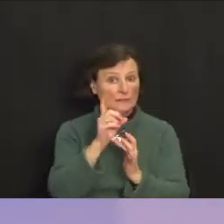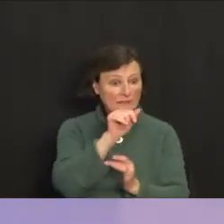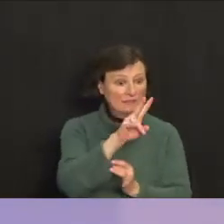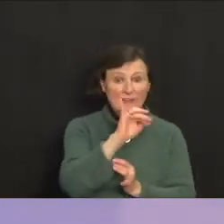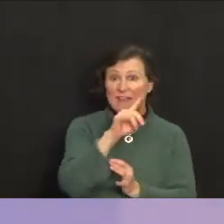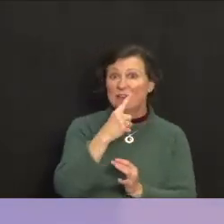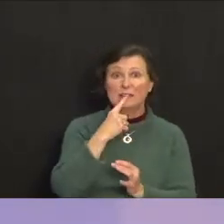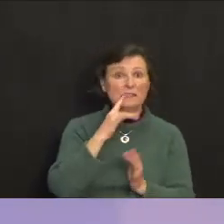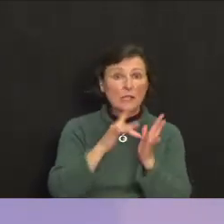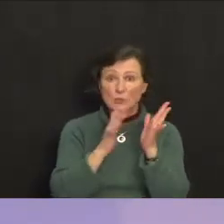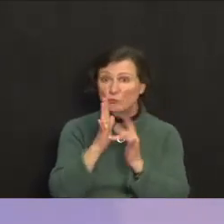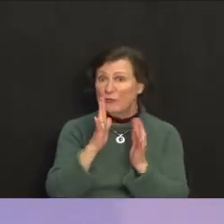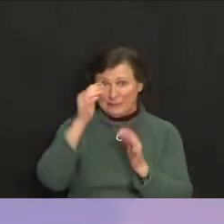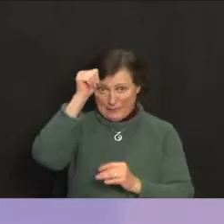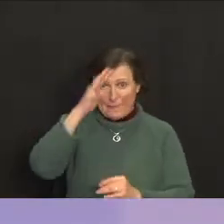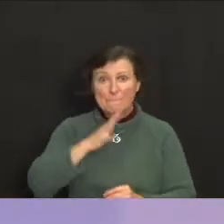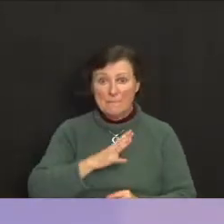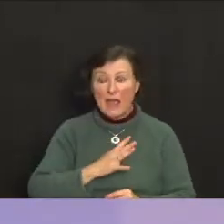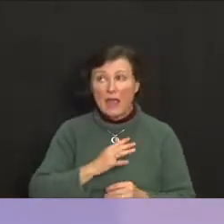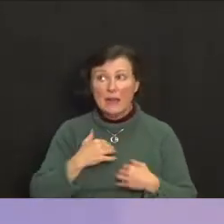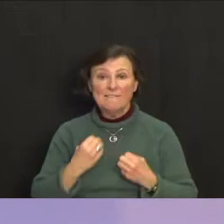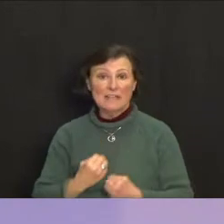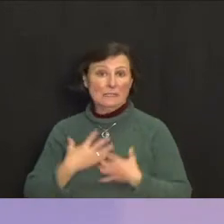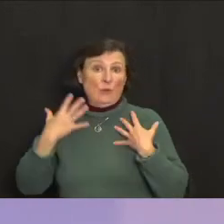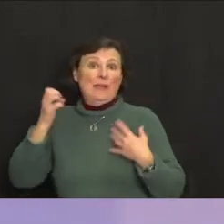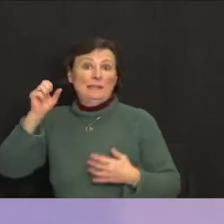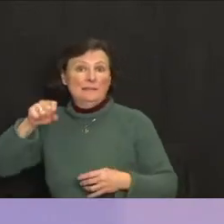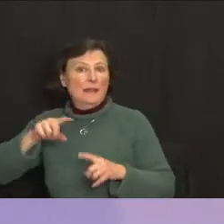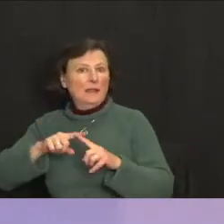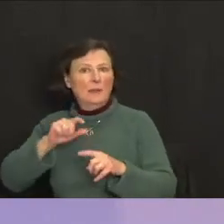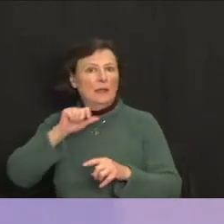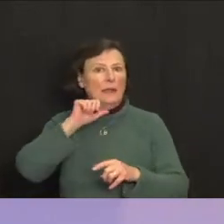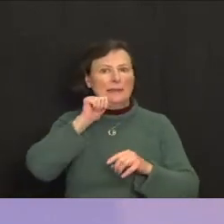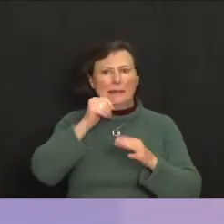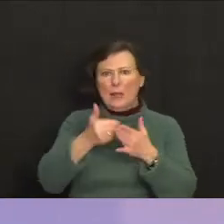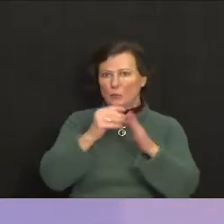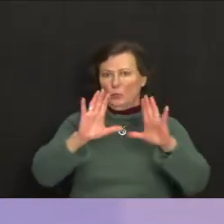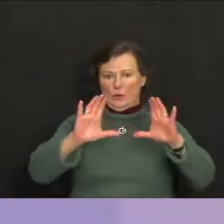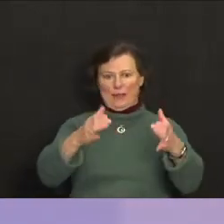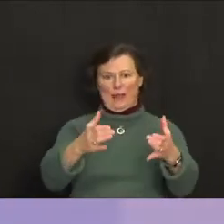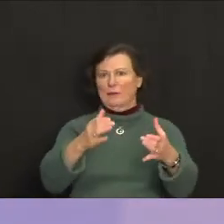divinely inspired, yes, but not some new category of god-man.